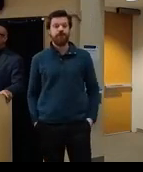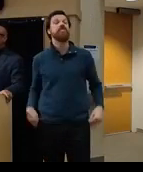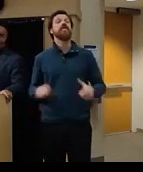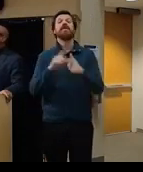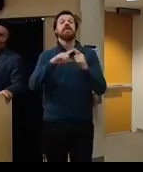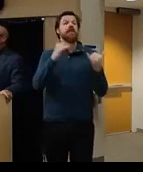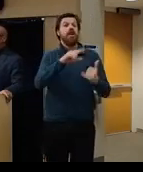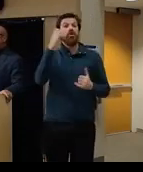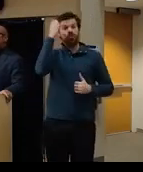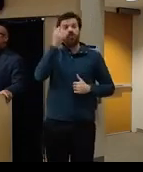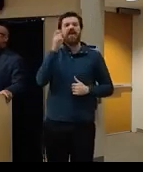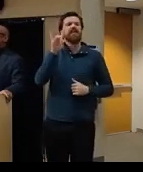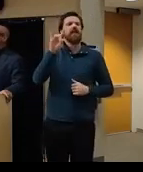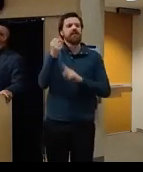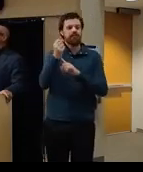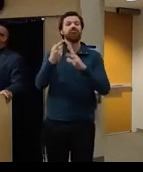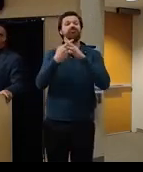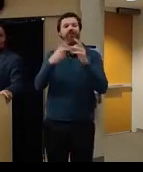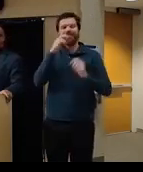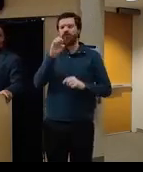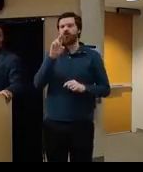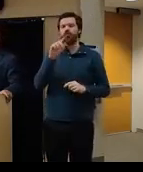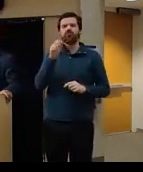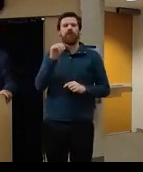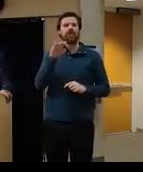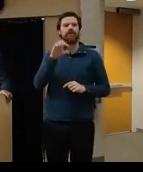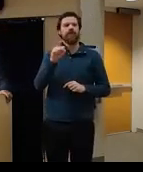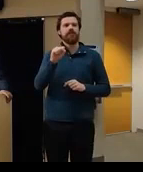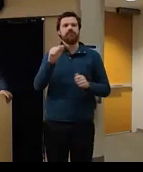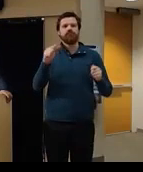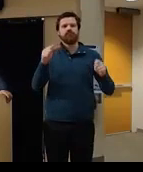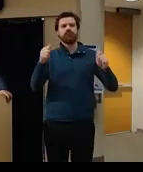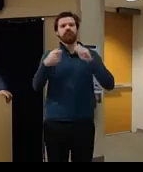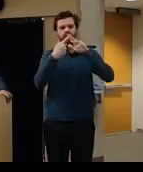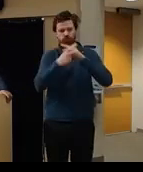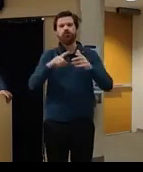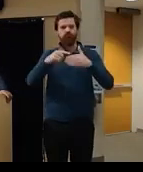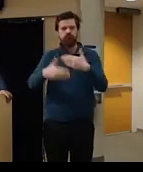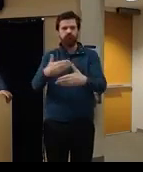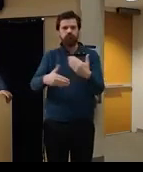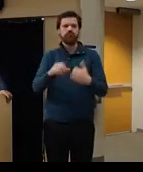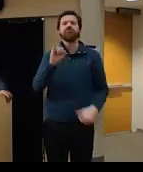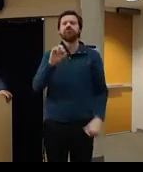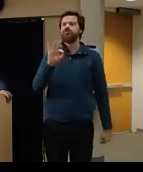in the 1880s we'd see the Eugenics movement begin to take holdes uh s Sir Francis gton coined the